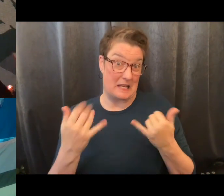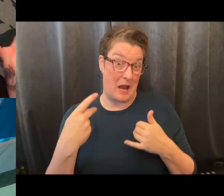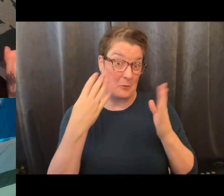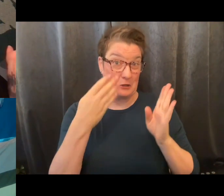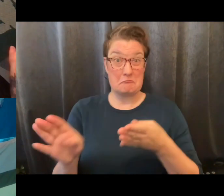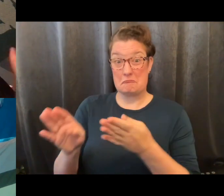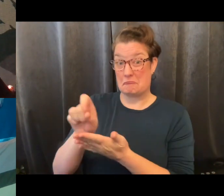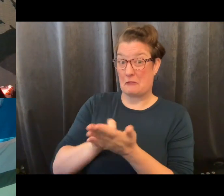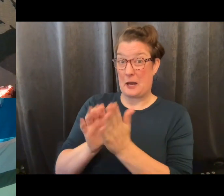Rebekah: Ooh.